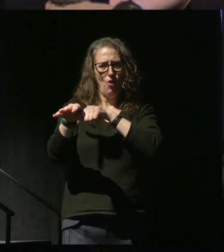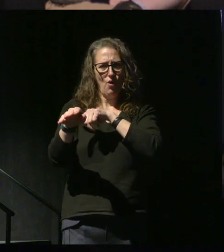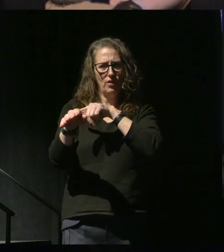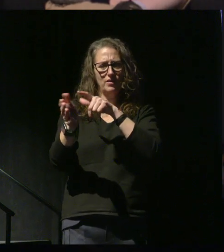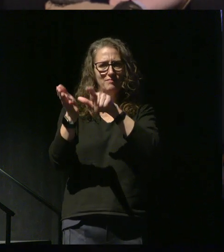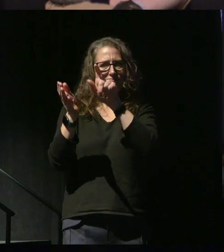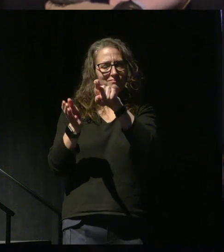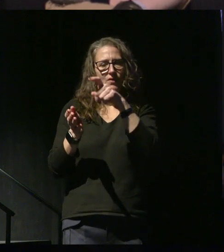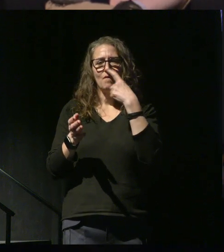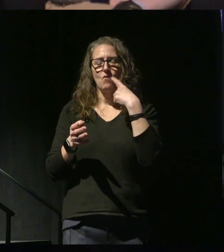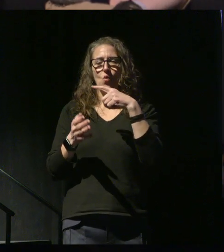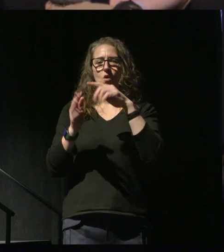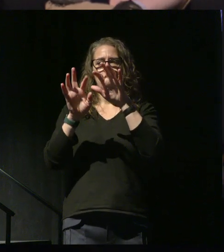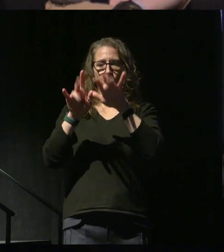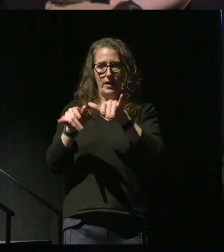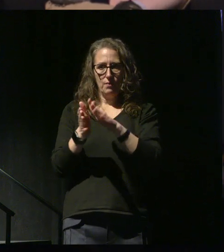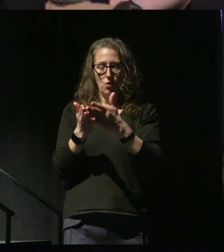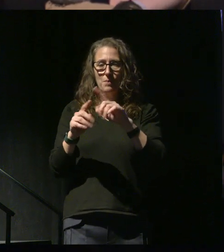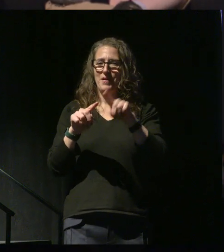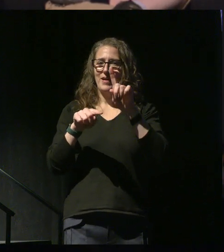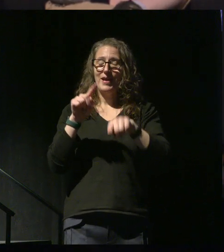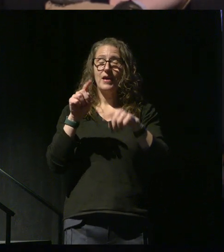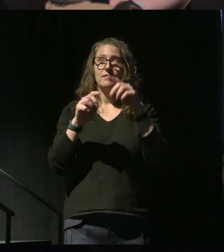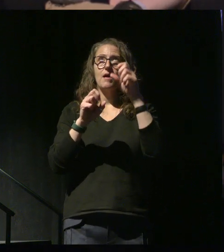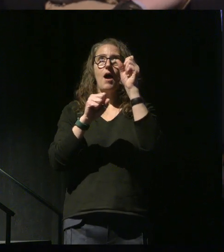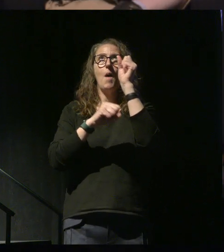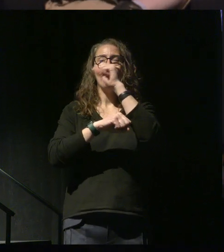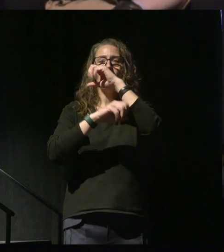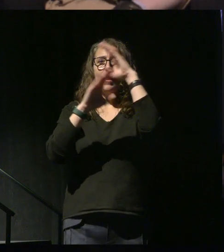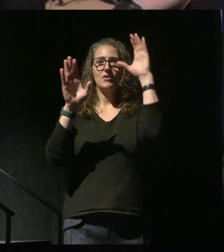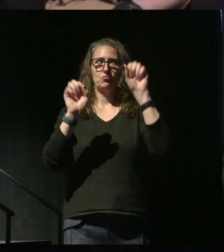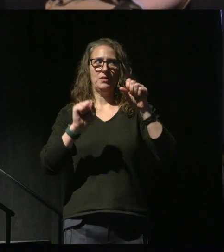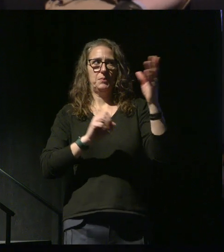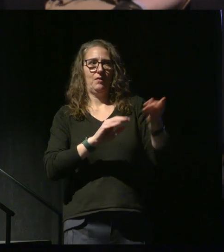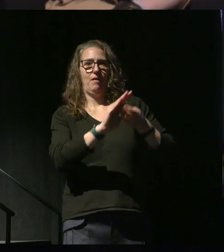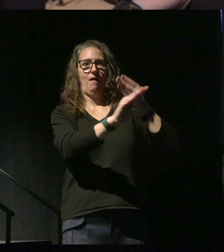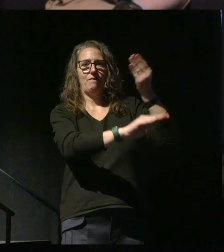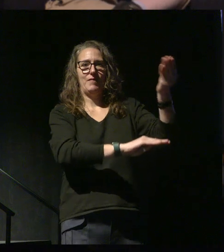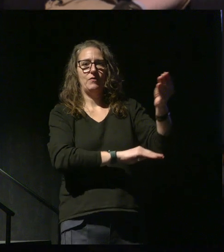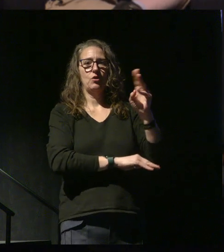of turning in my manuscript late just because my editor is Filipino.